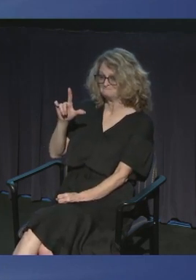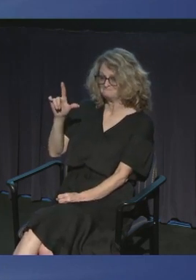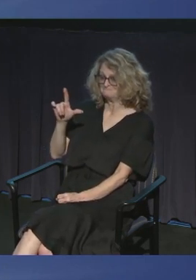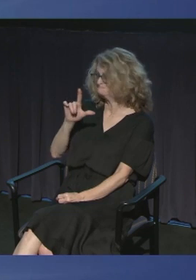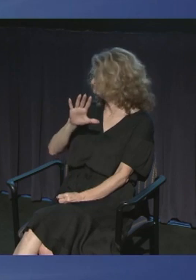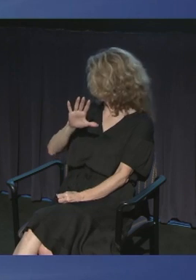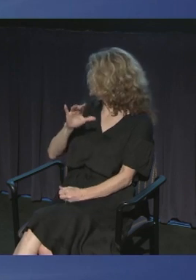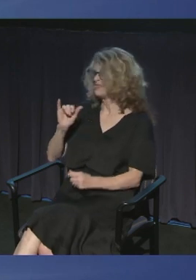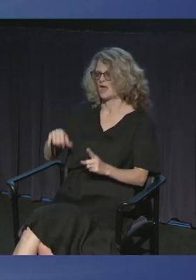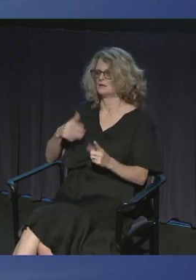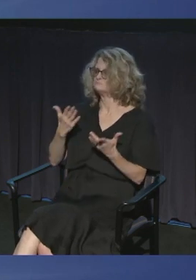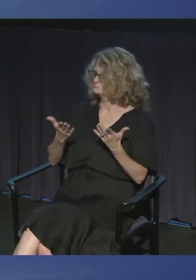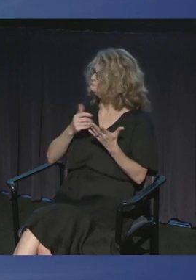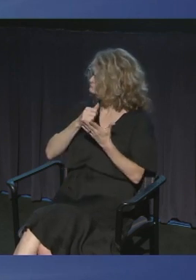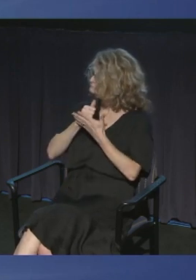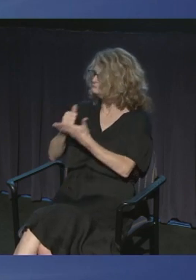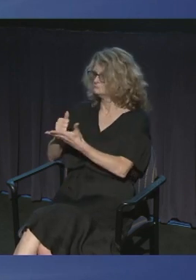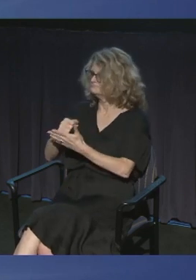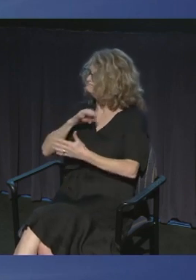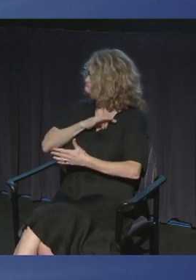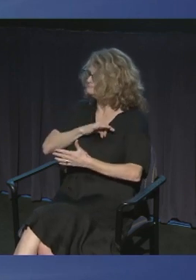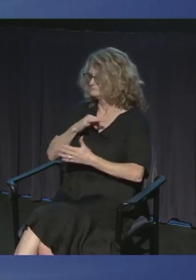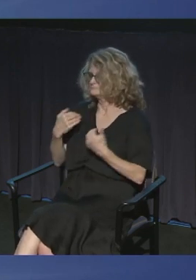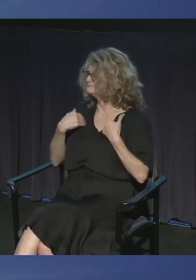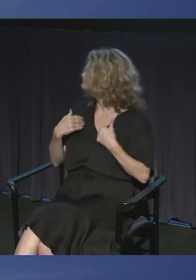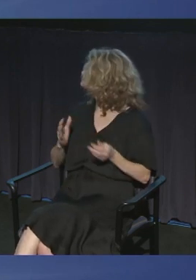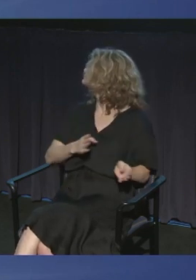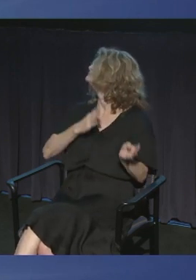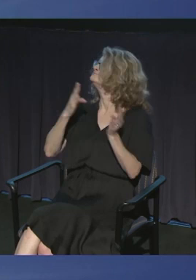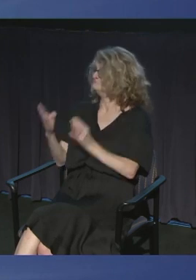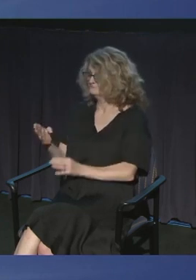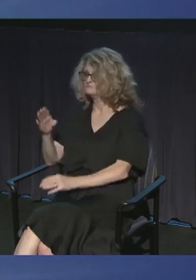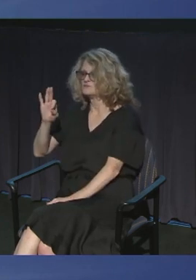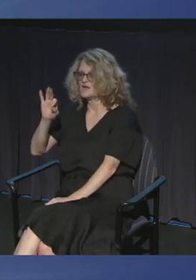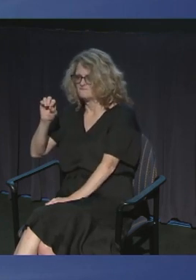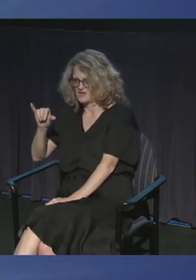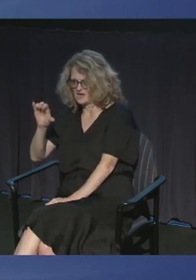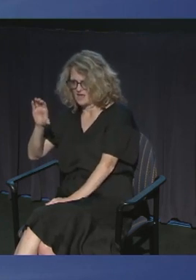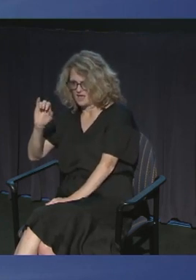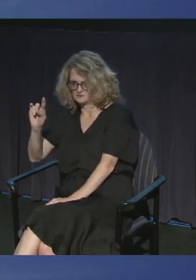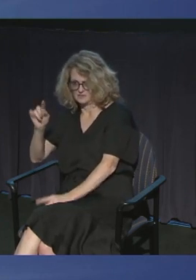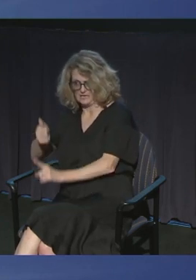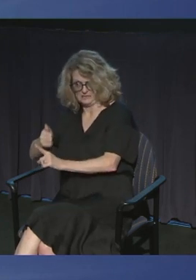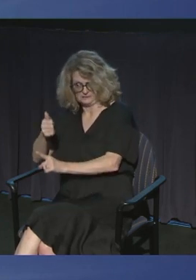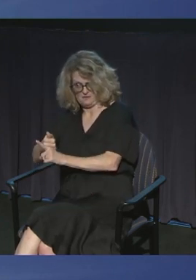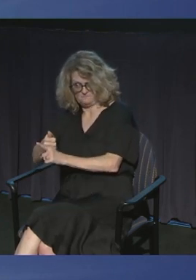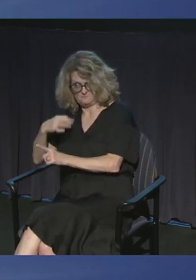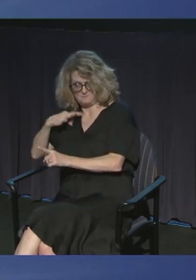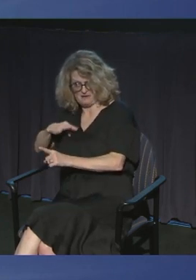AND SO NEXT WE WANTED TO SEE IF SHORTEN FATTY ACID HAS